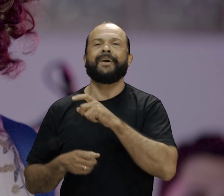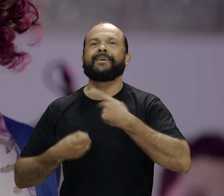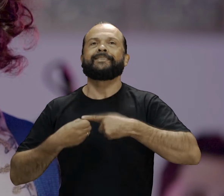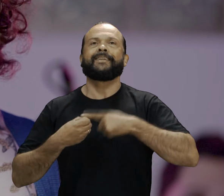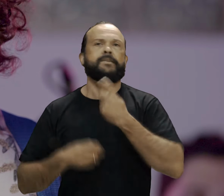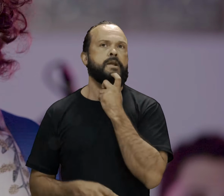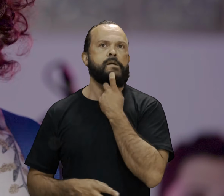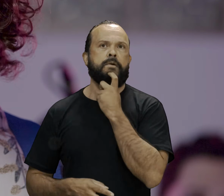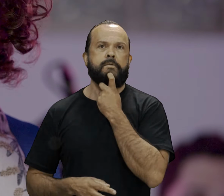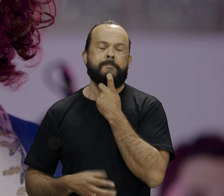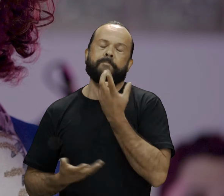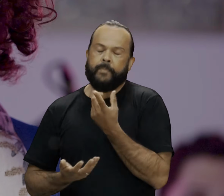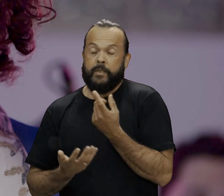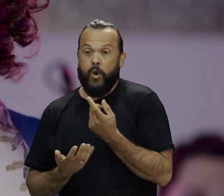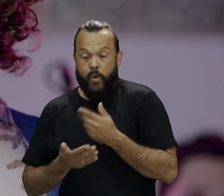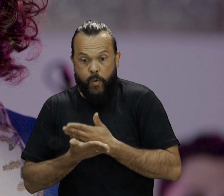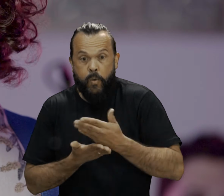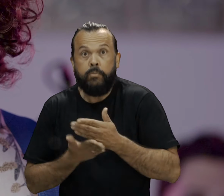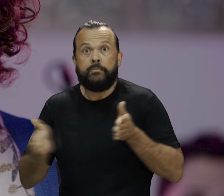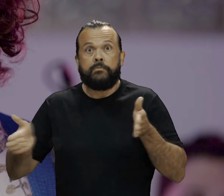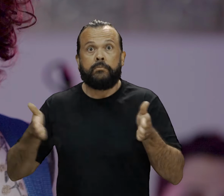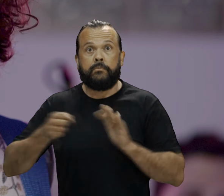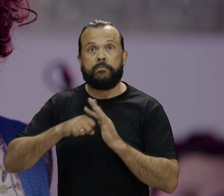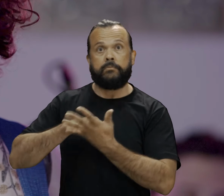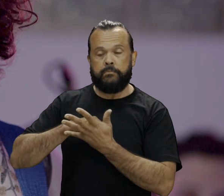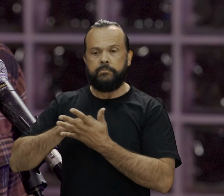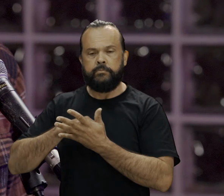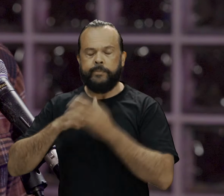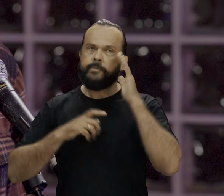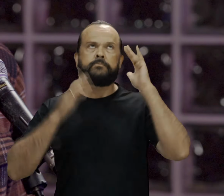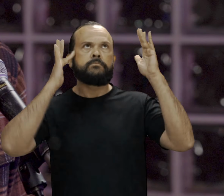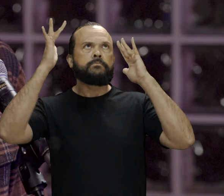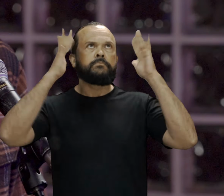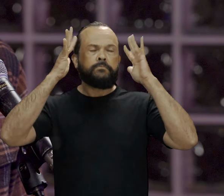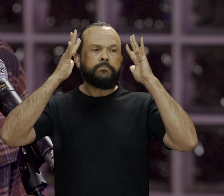of actually bringing authorial music and bringing out this feeling that we had. We started to make it an authorial project,